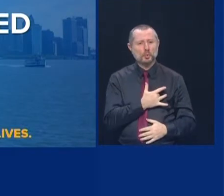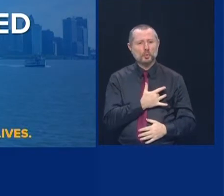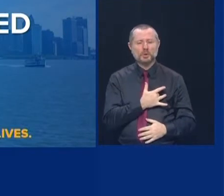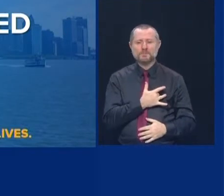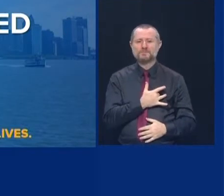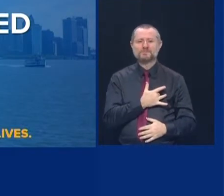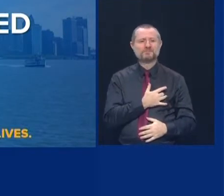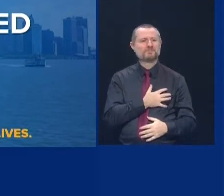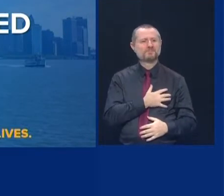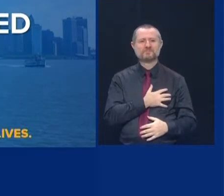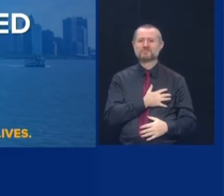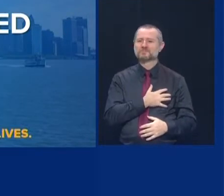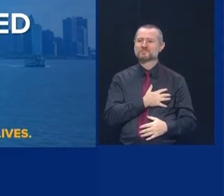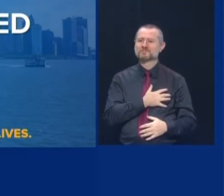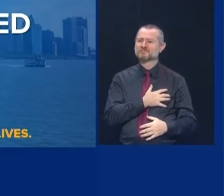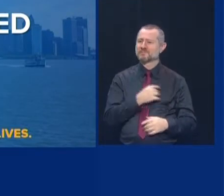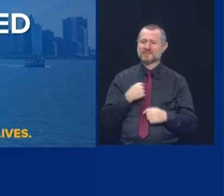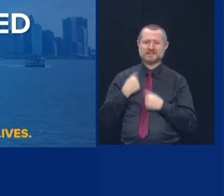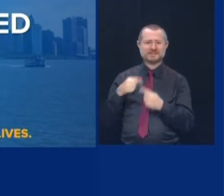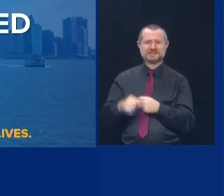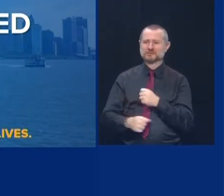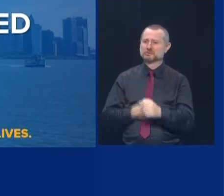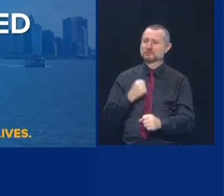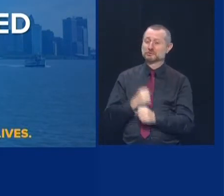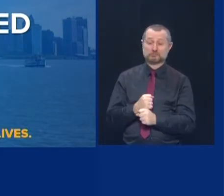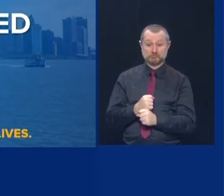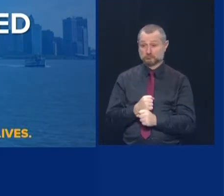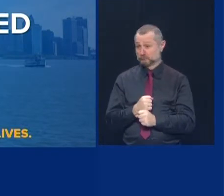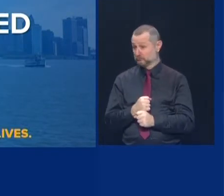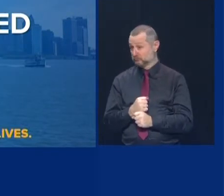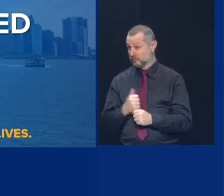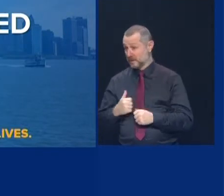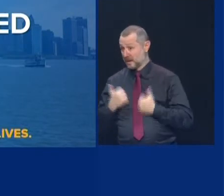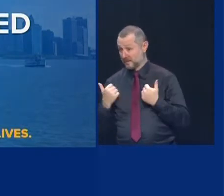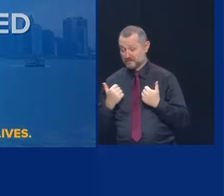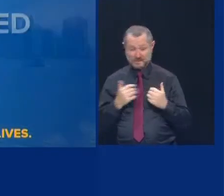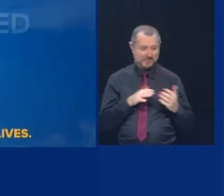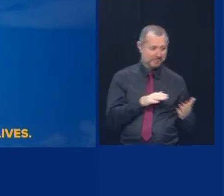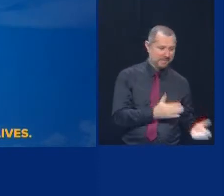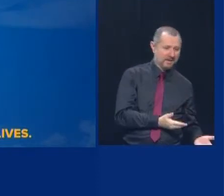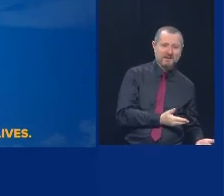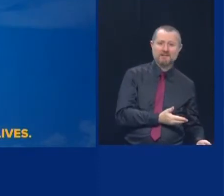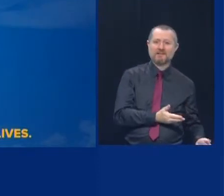SIGNIFICANT TO ME ON SUCH A DEEP LEVEL.